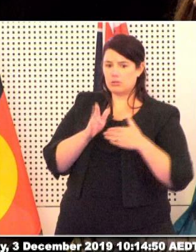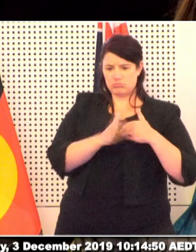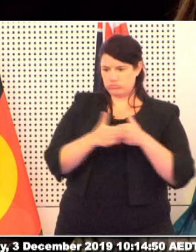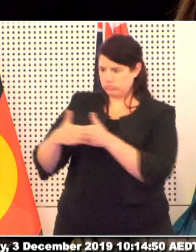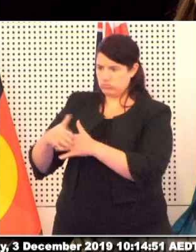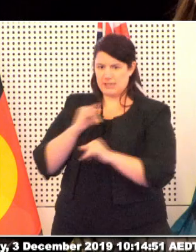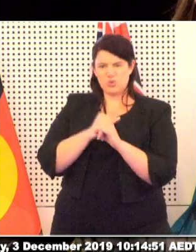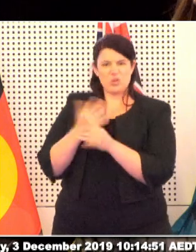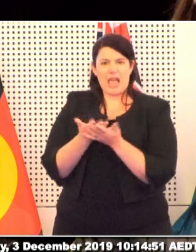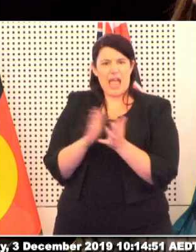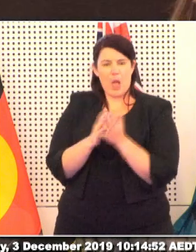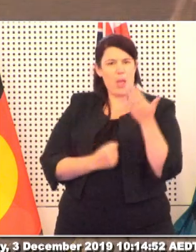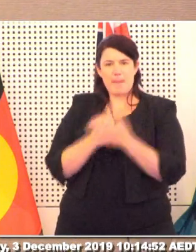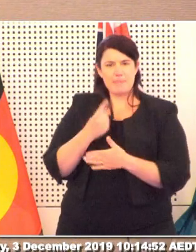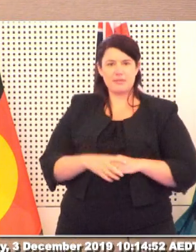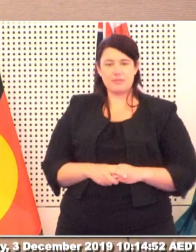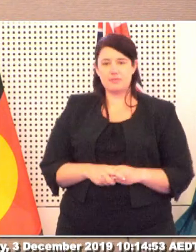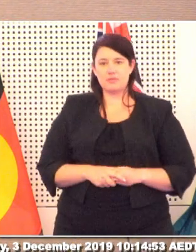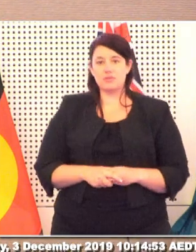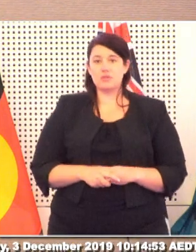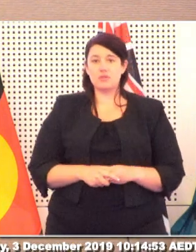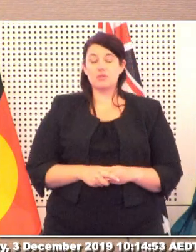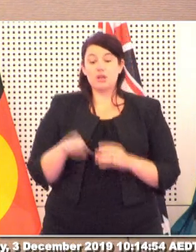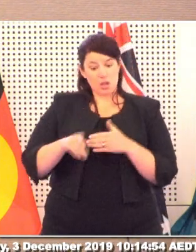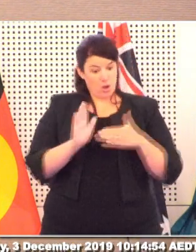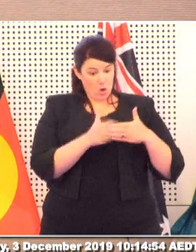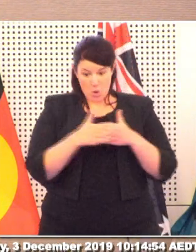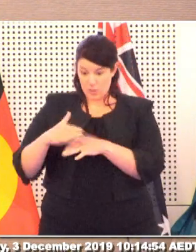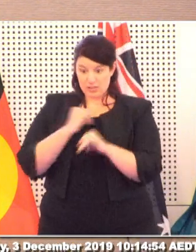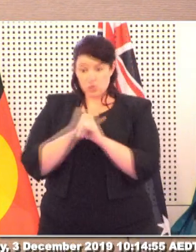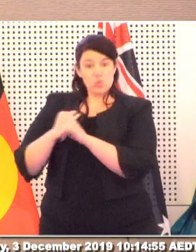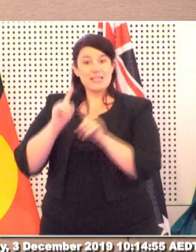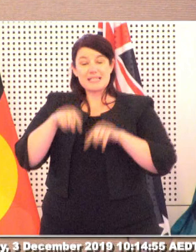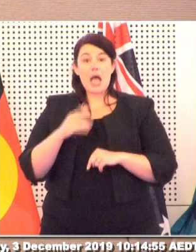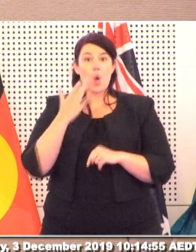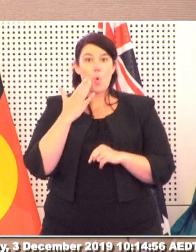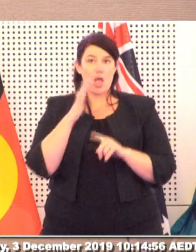Deinstitutionalisation is a movement and it started internationally